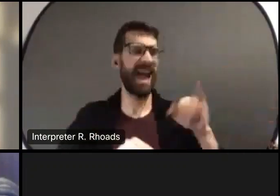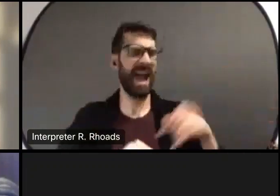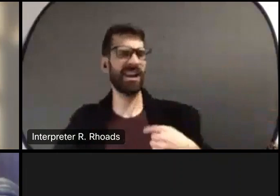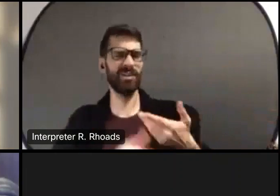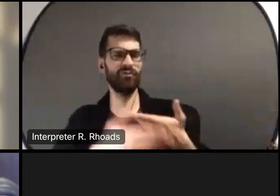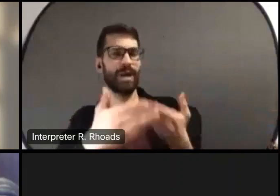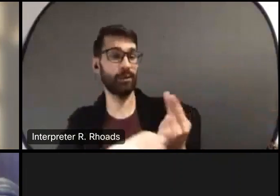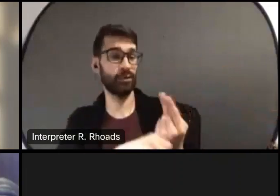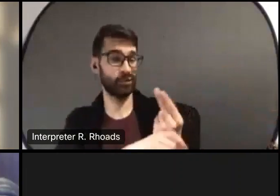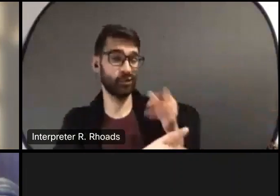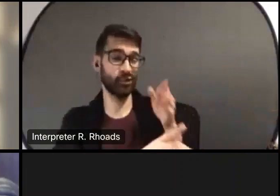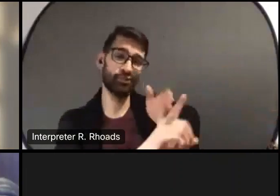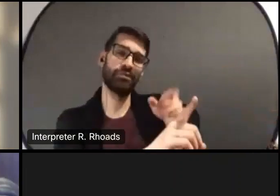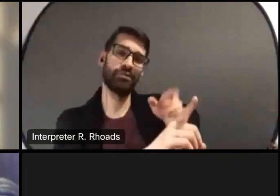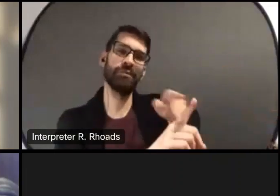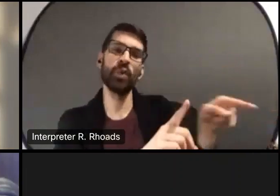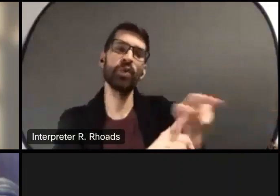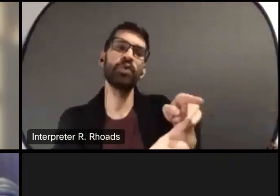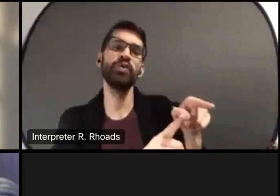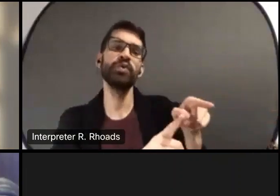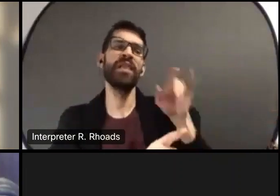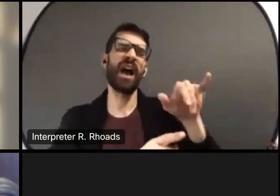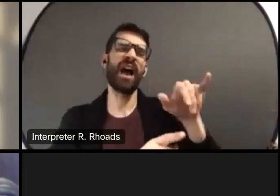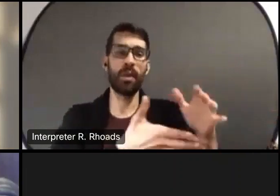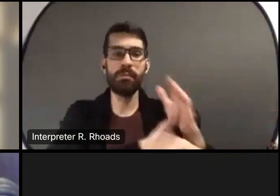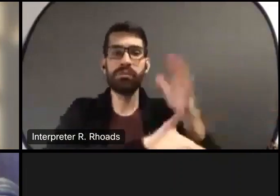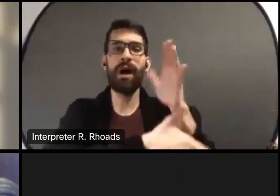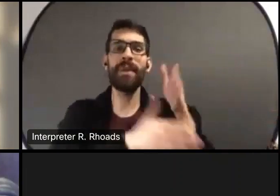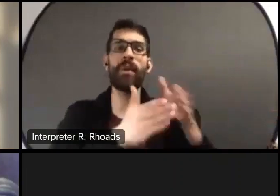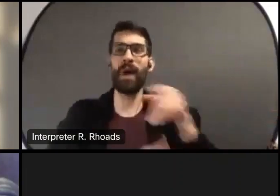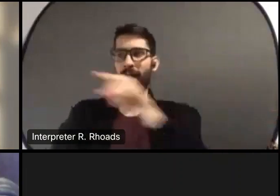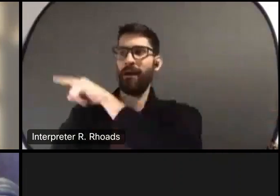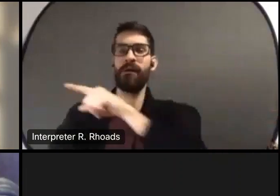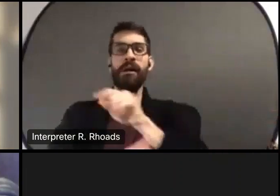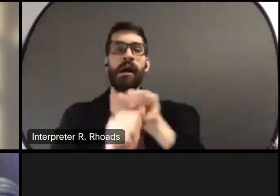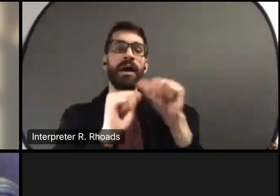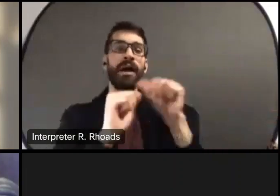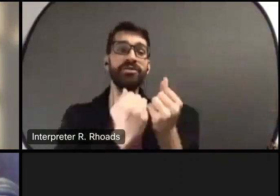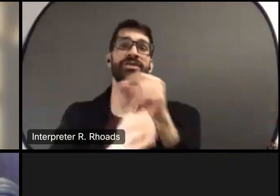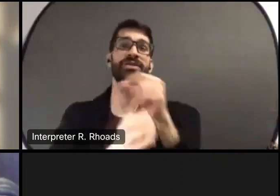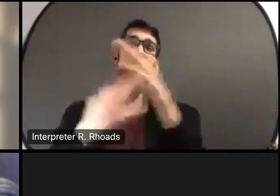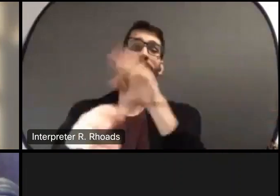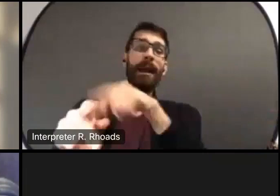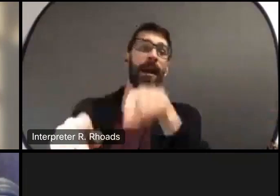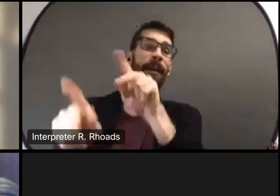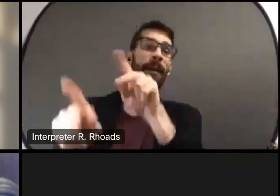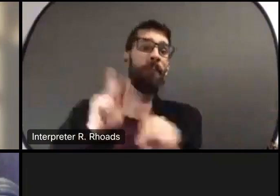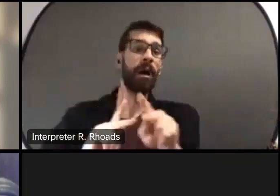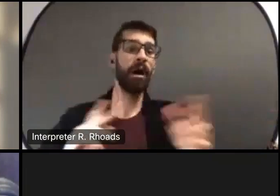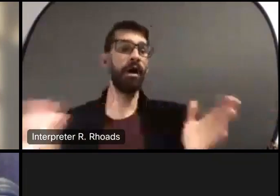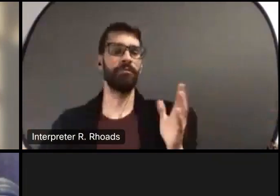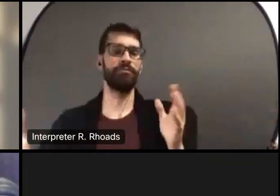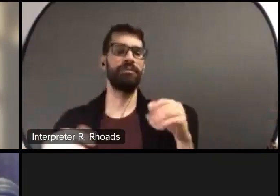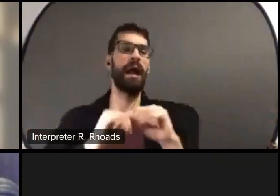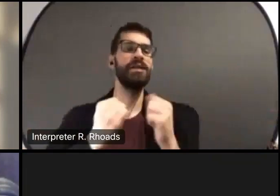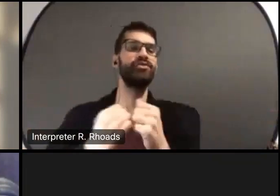way that many DC agencies reach out to you. So I would say avoid commingling that with your